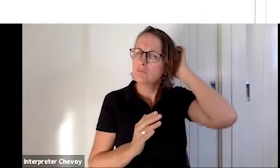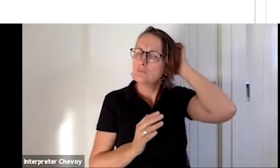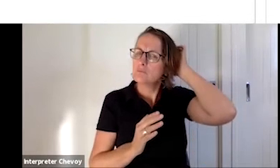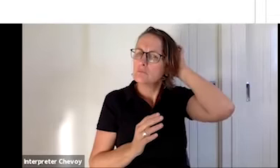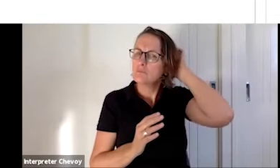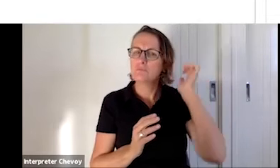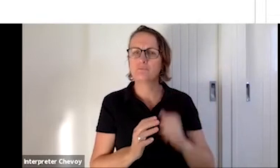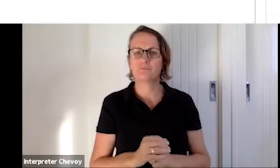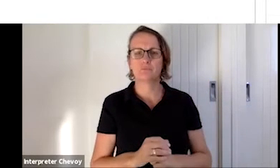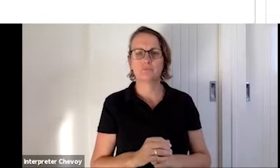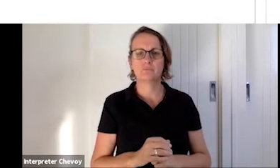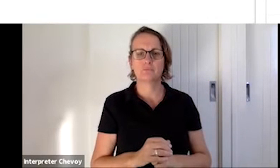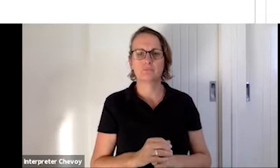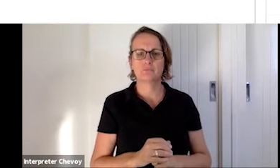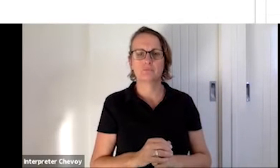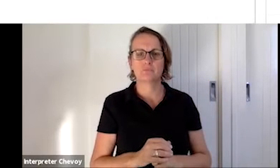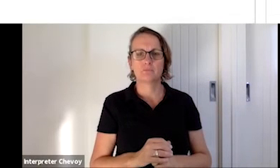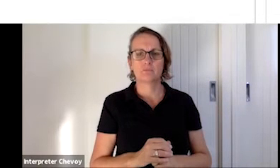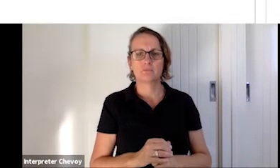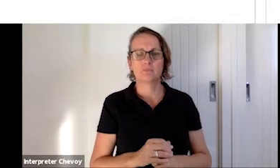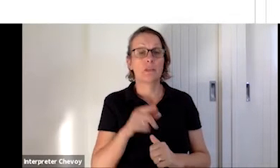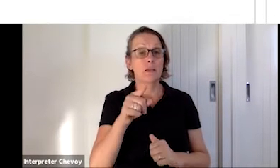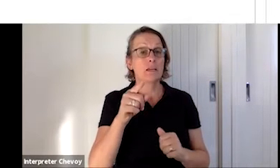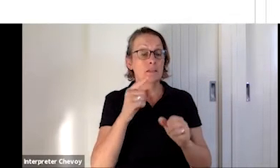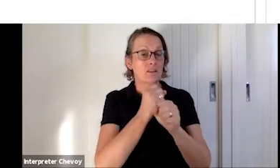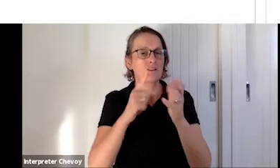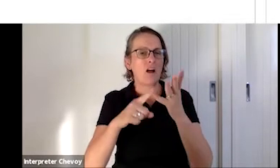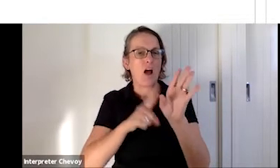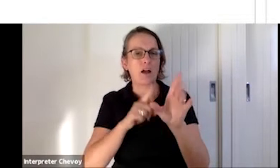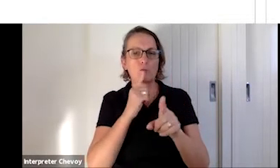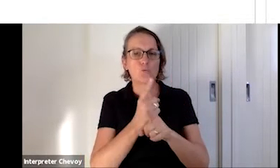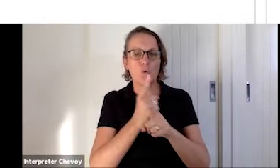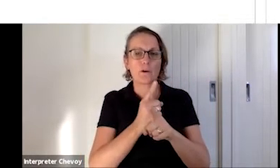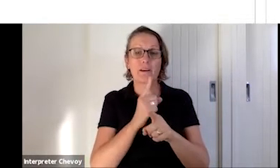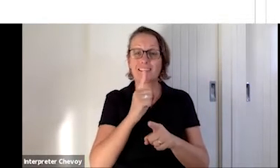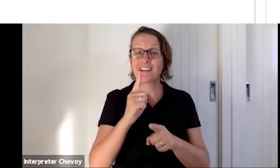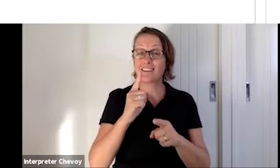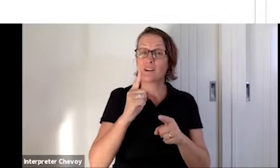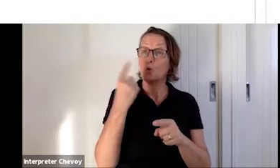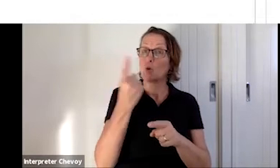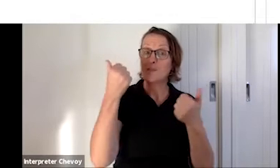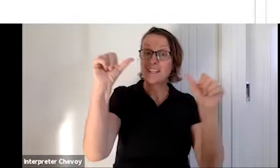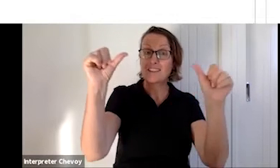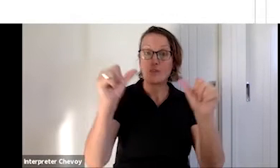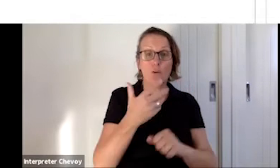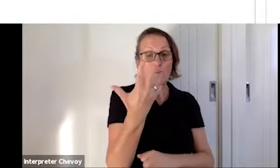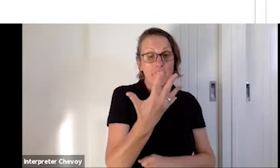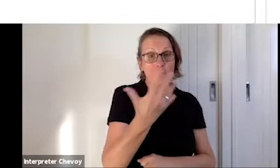The one thing I'd say is even though the success rate is 15% to 20% at the most,